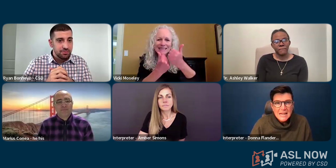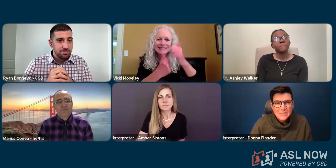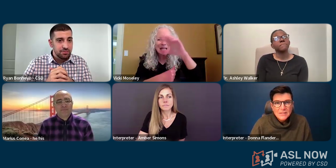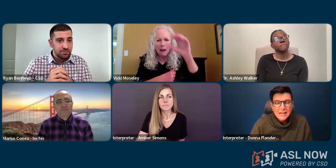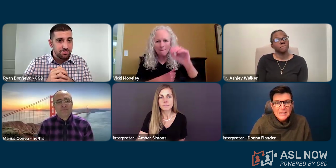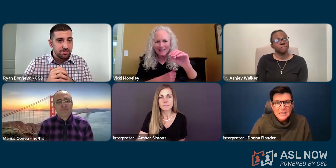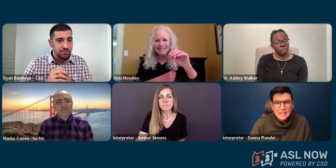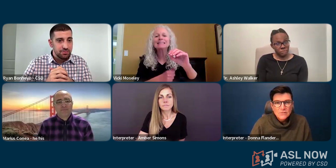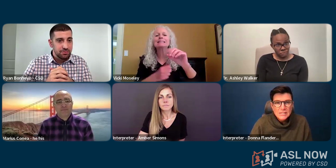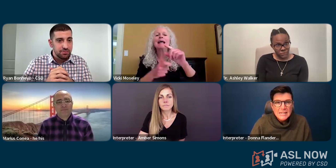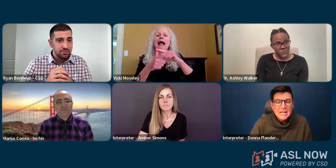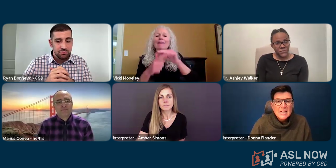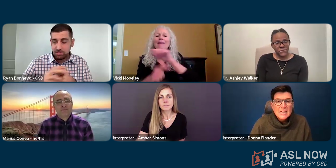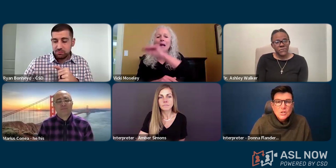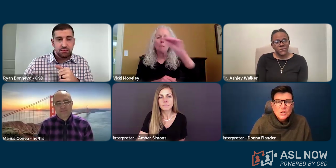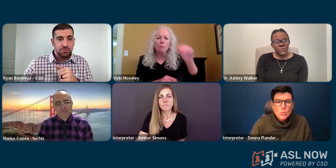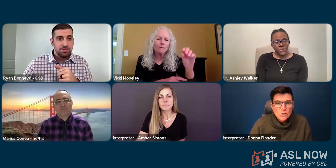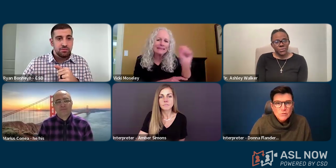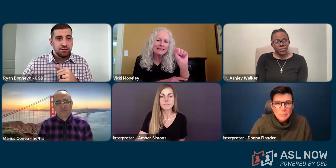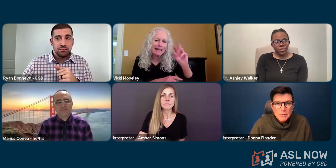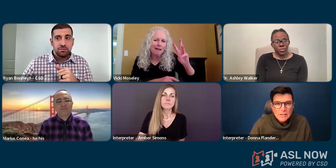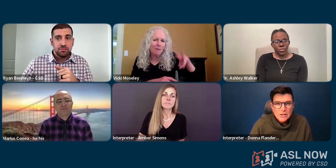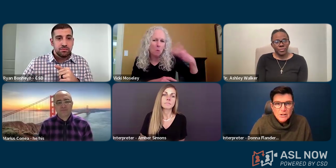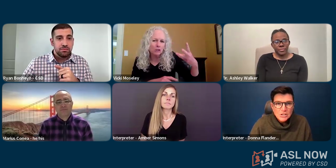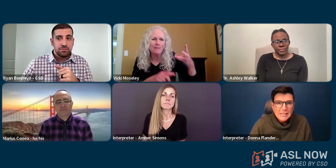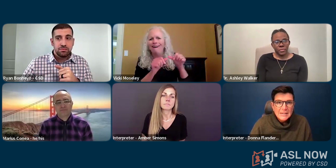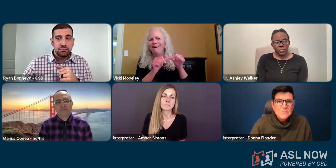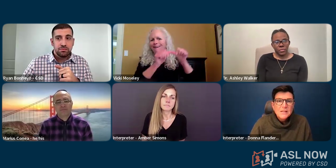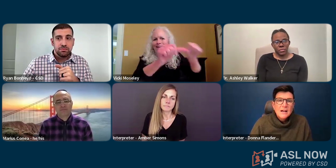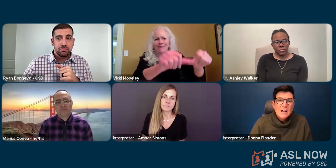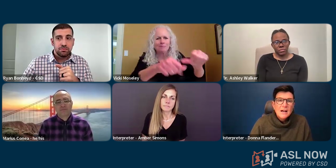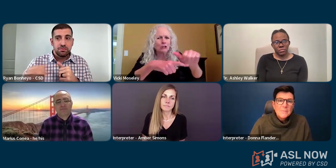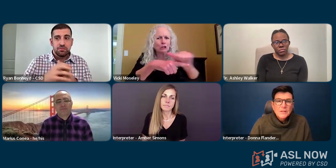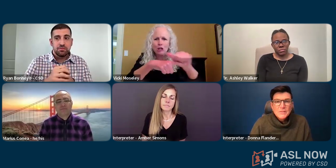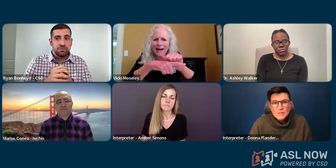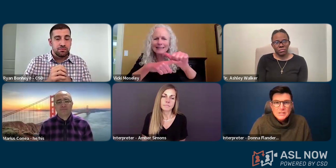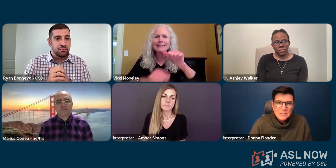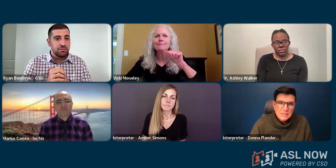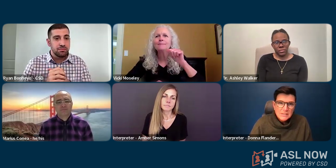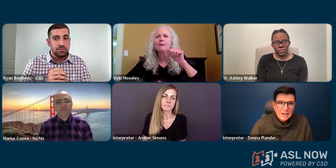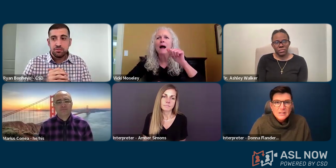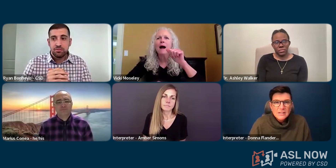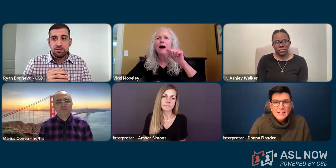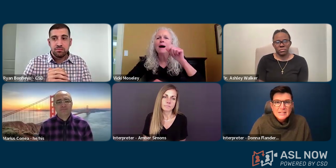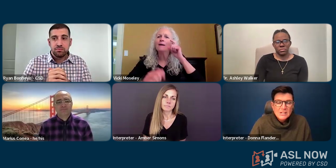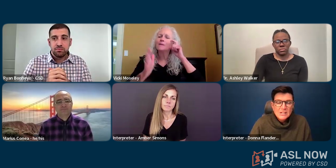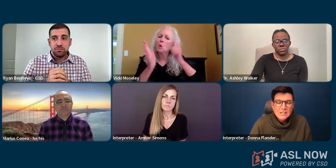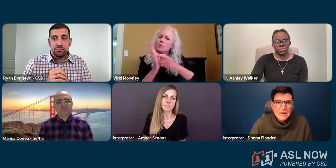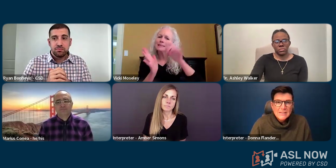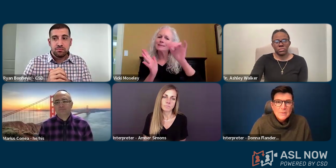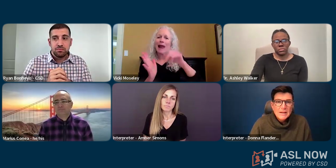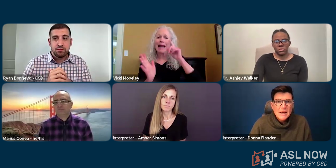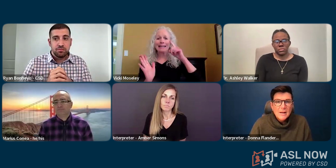at Gallaudet University, and so we served people internationally and then I went to Seattle and I continued training there.